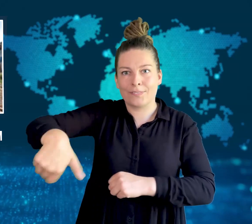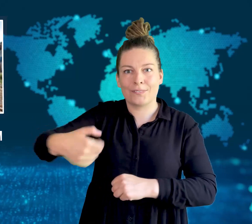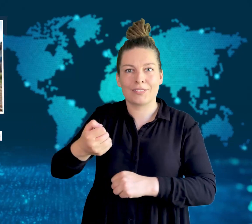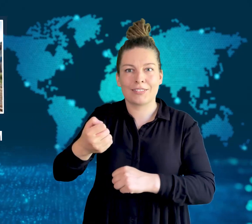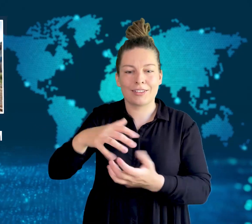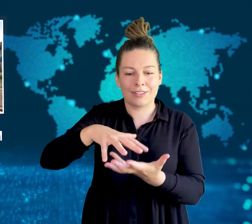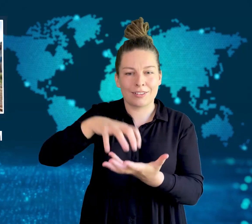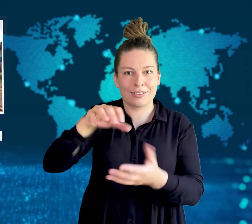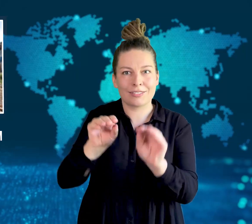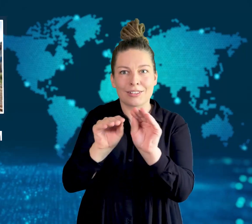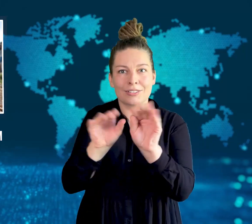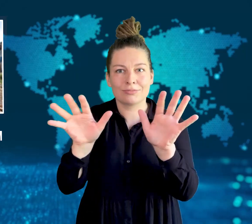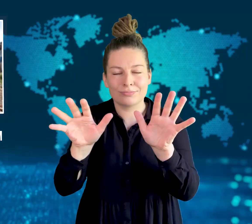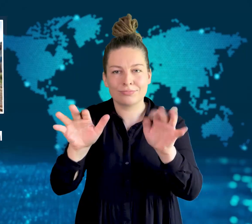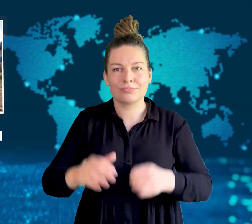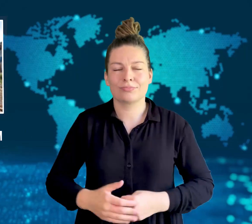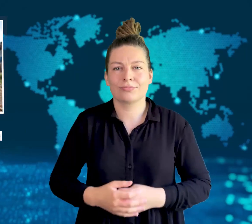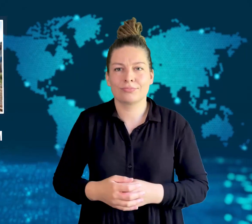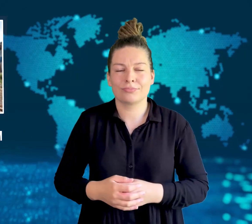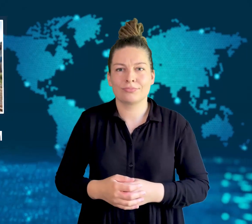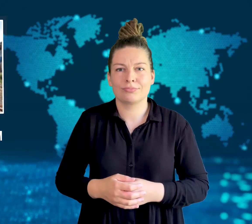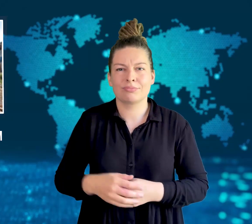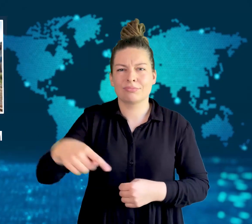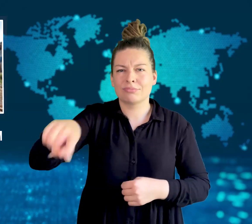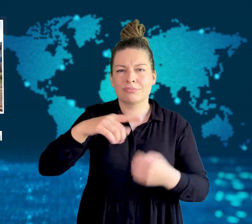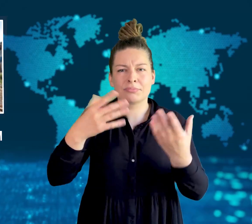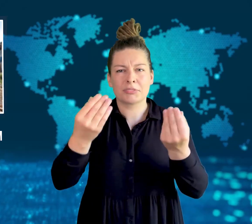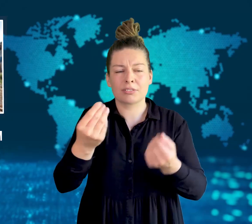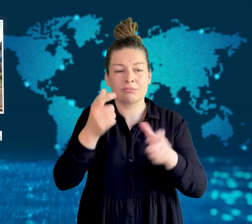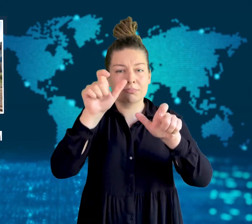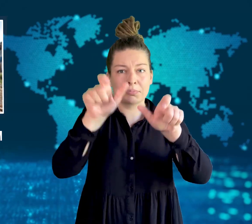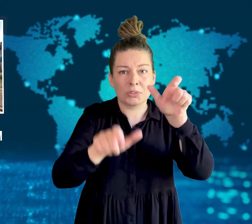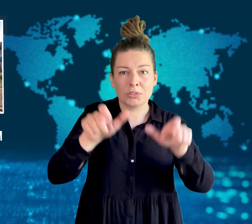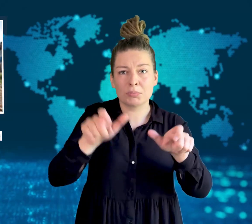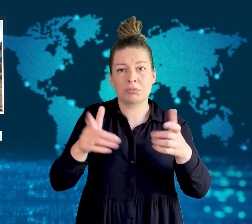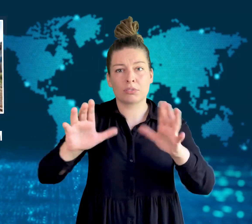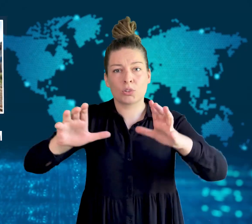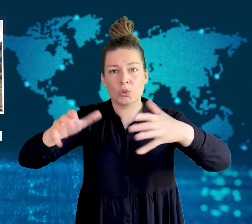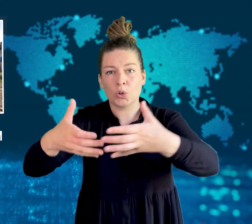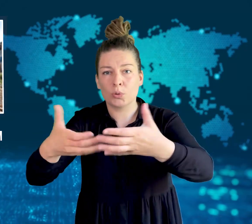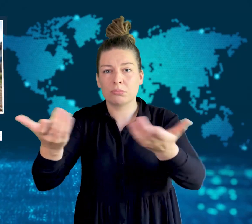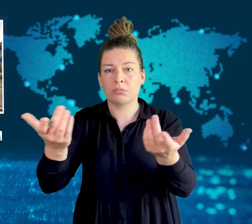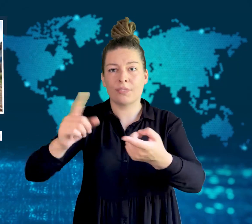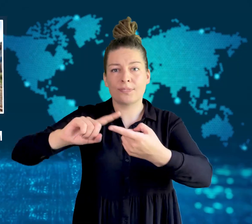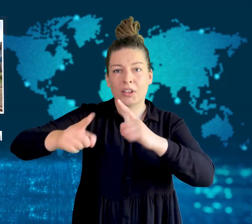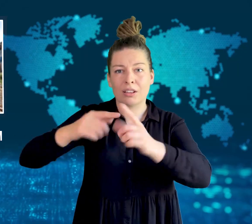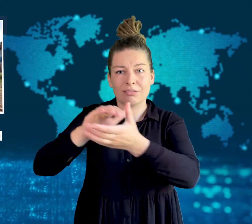He and his friends, an organized group involved in pineapple theft,